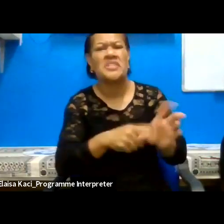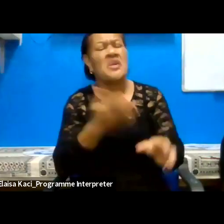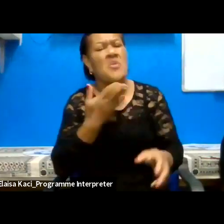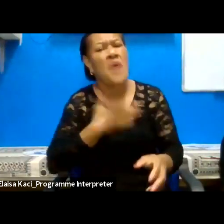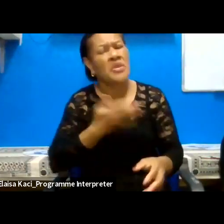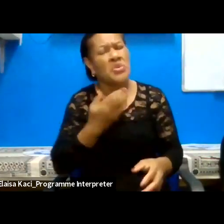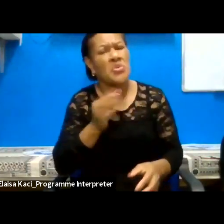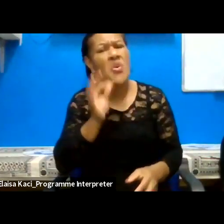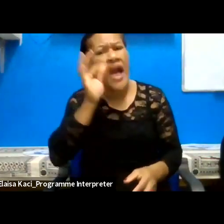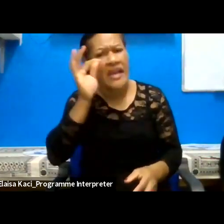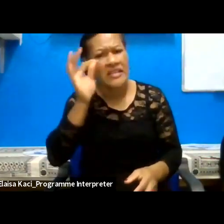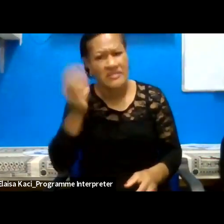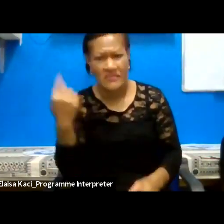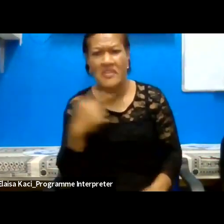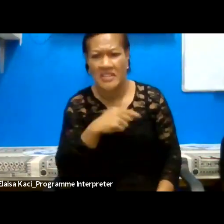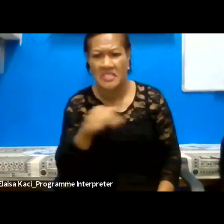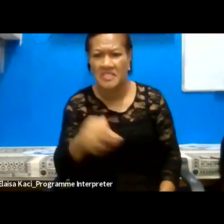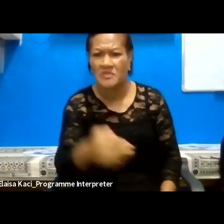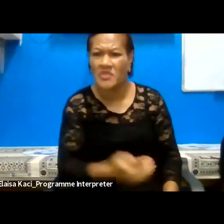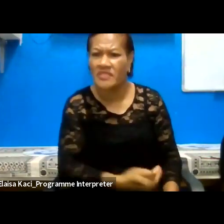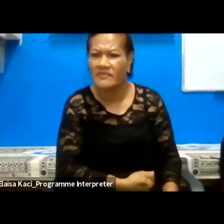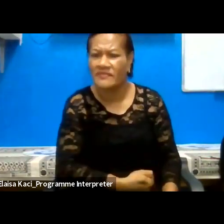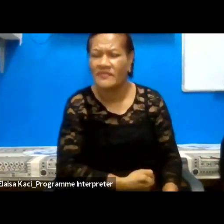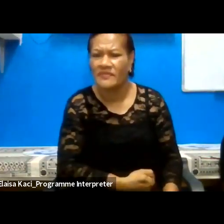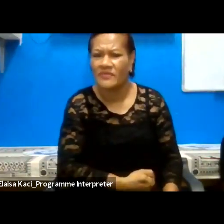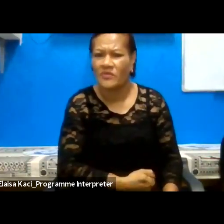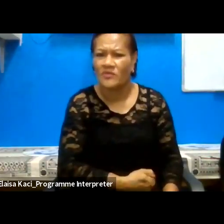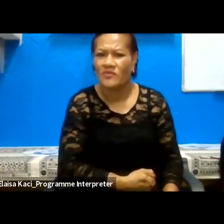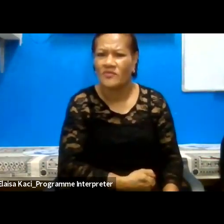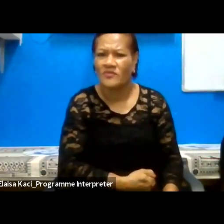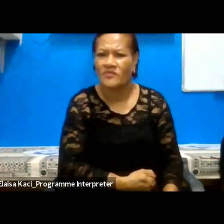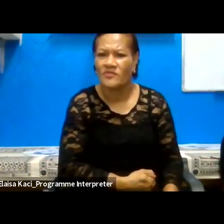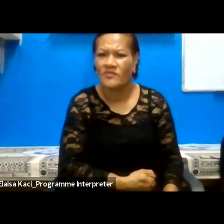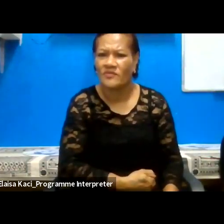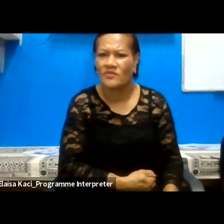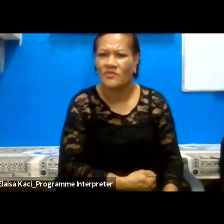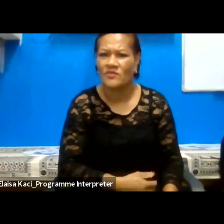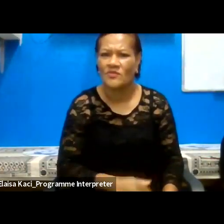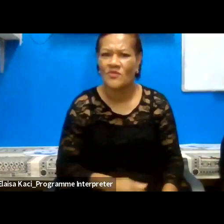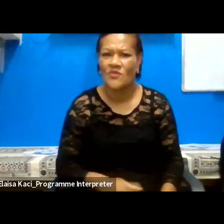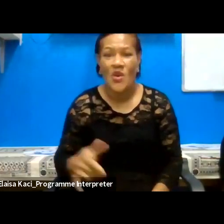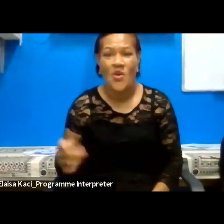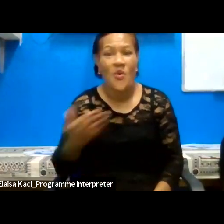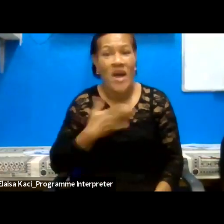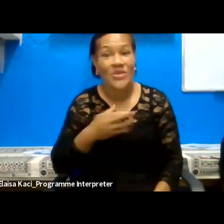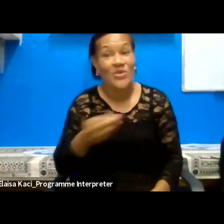also. uh in addition, uh many